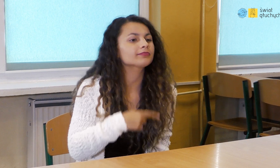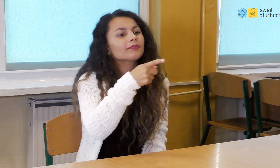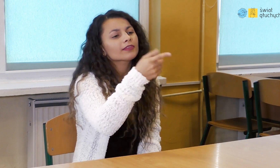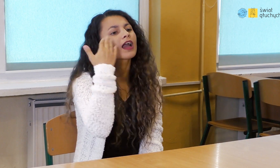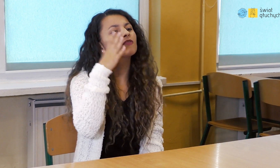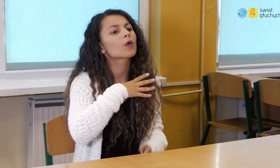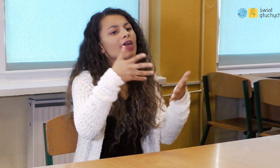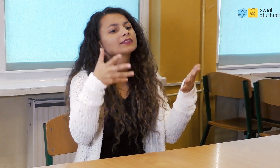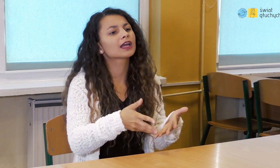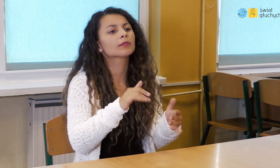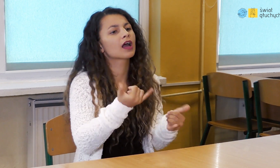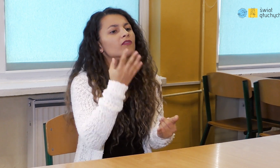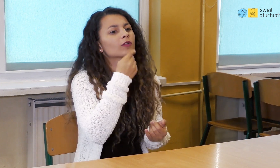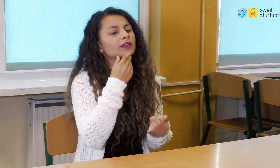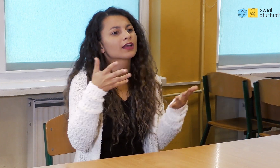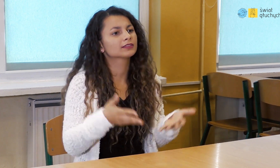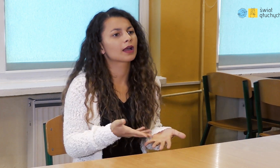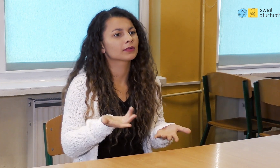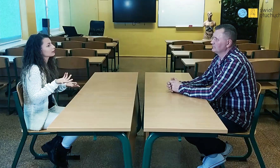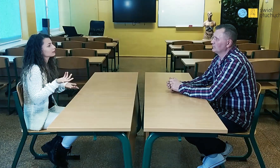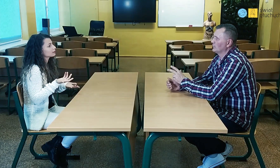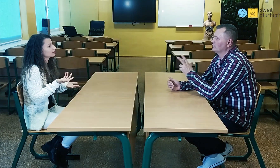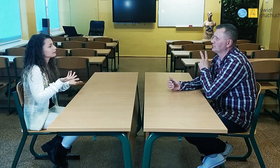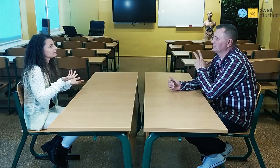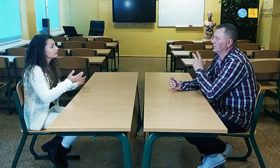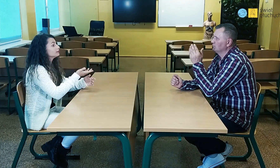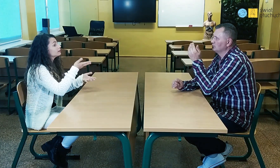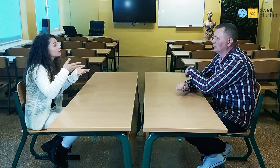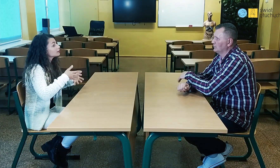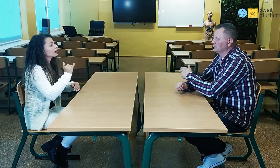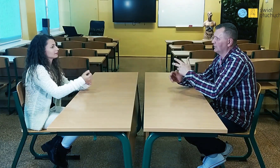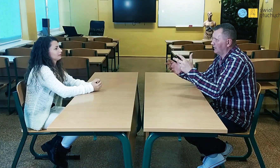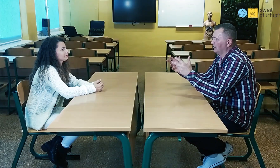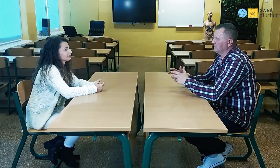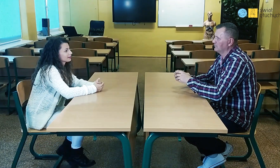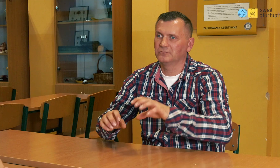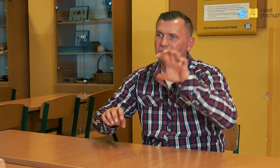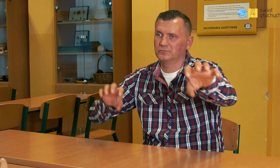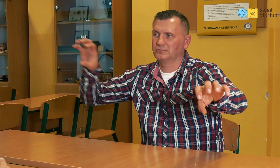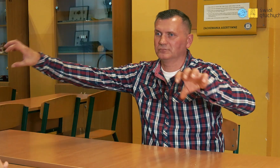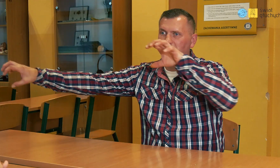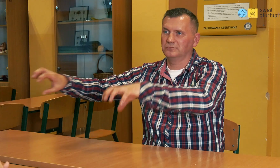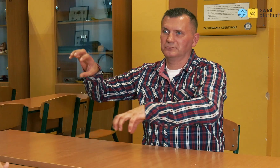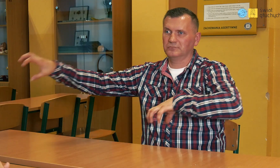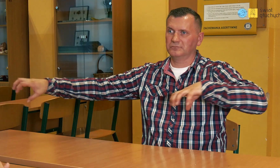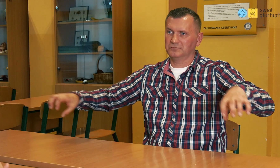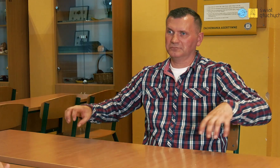Tell me, how were exams conducted in the past? Exams were written and took place in groups at the end of the third grade.